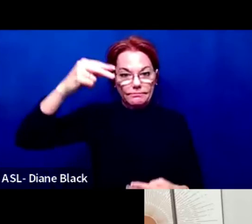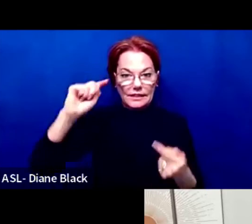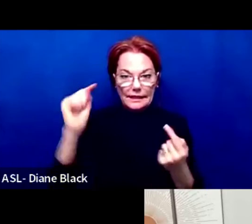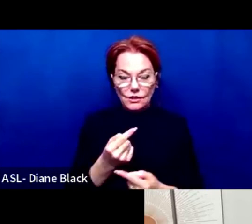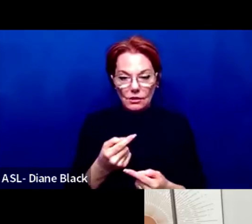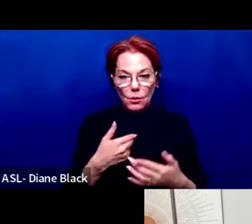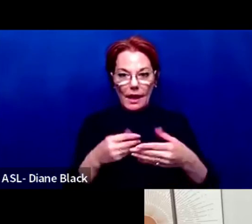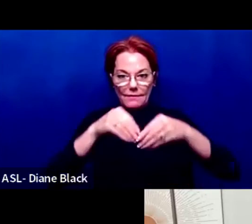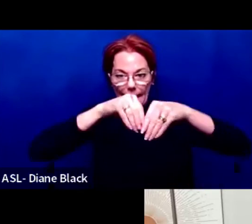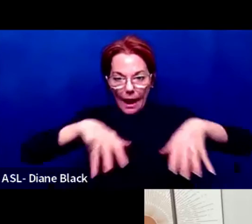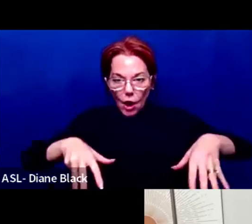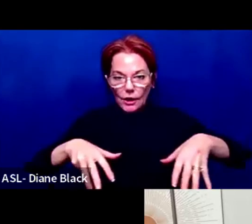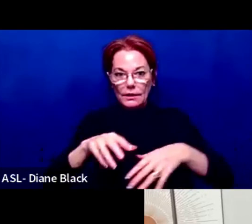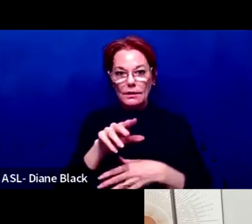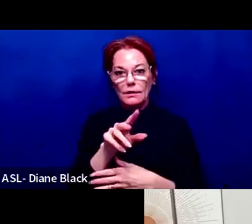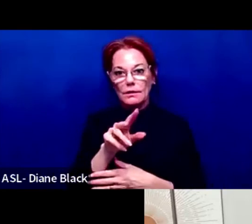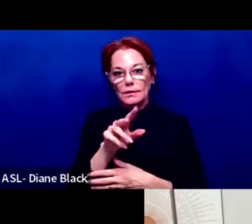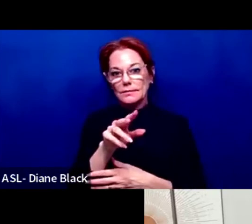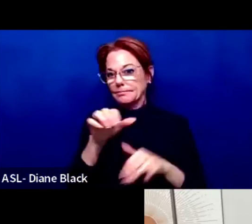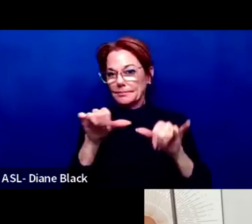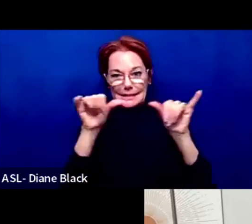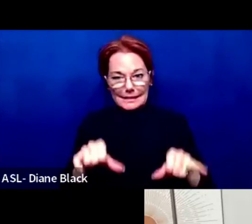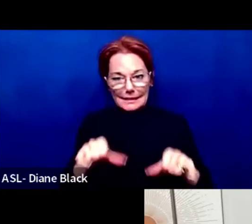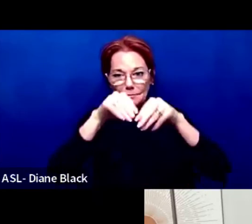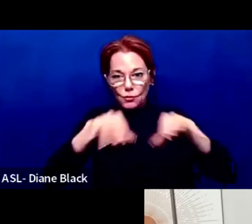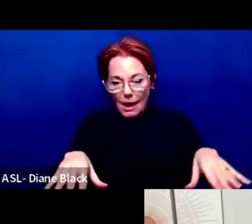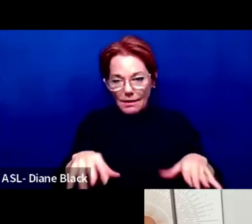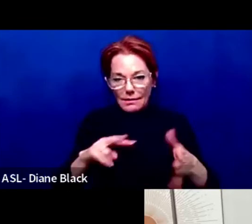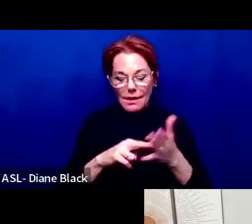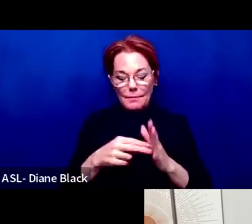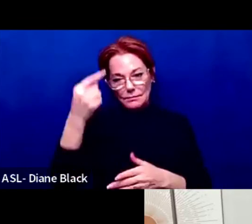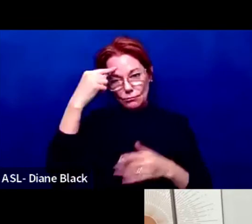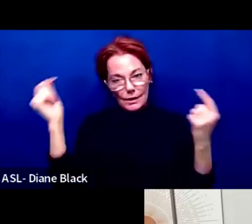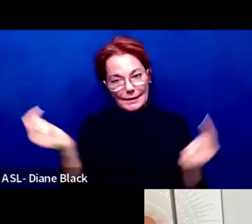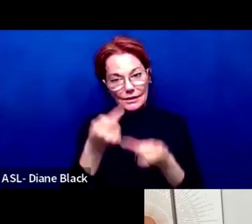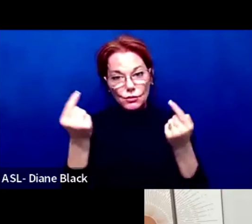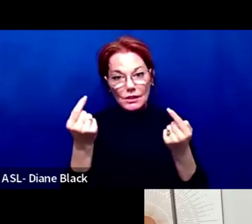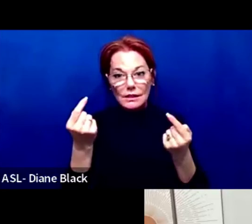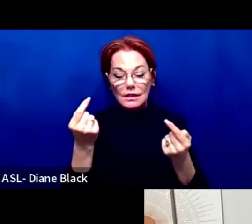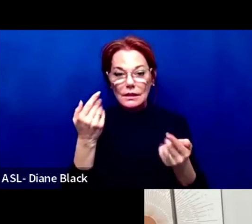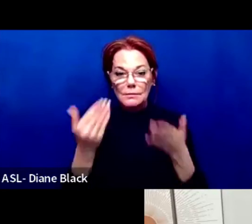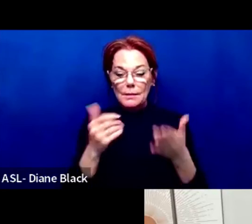triage system. And that injury to the brain may either not have been detected might have thought